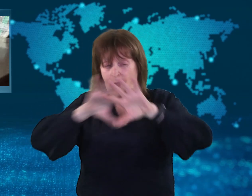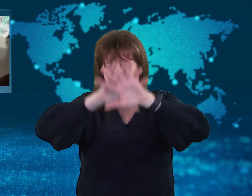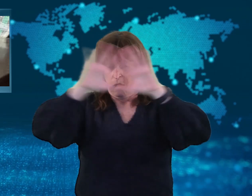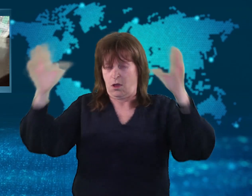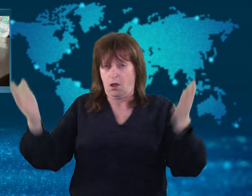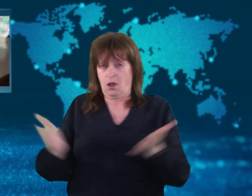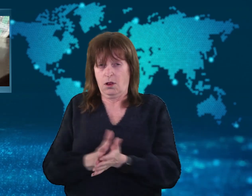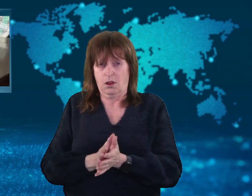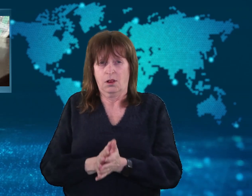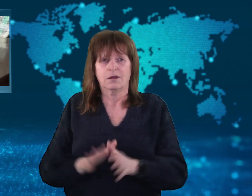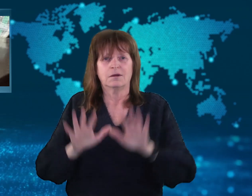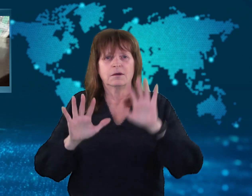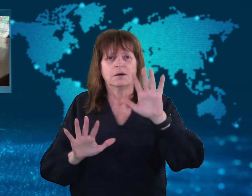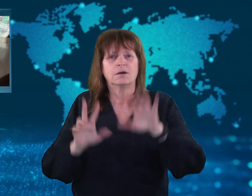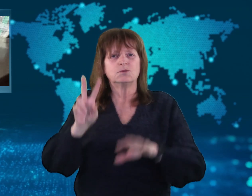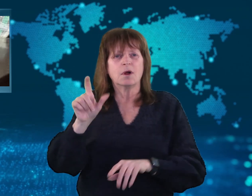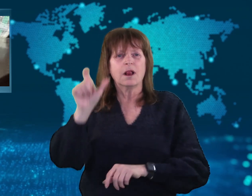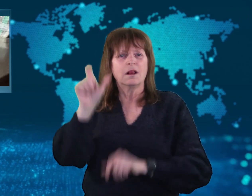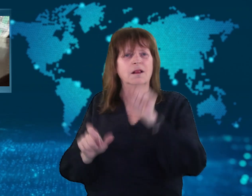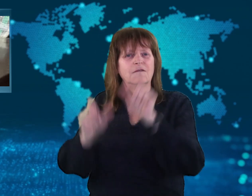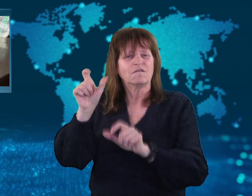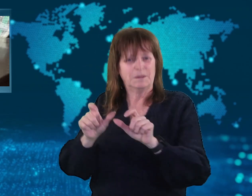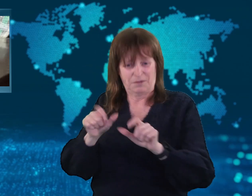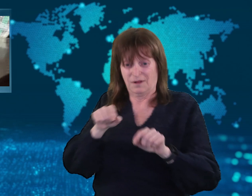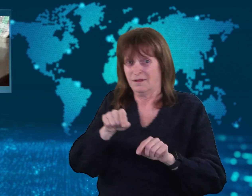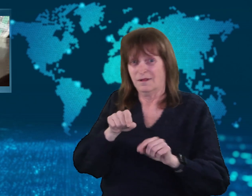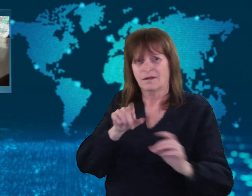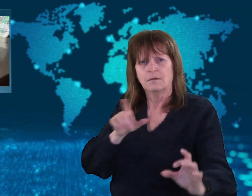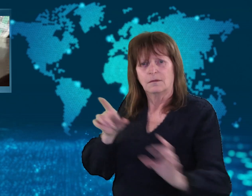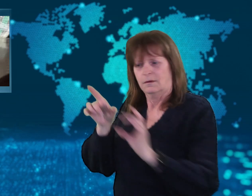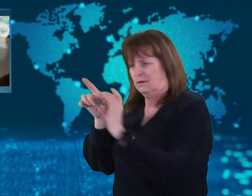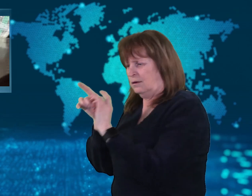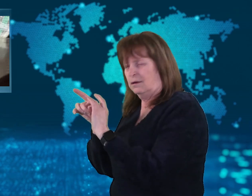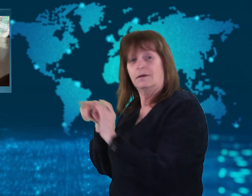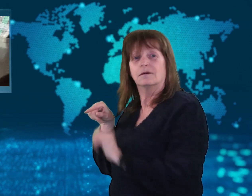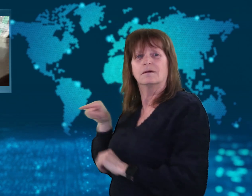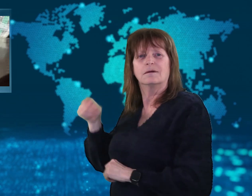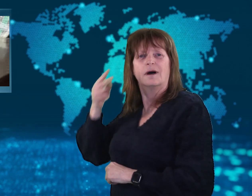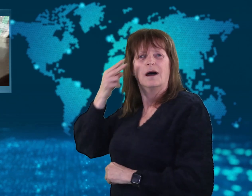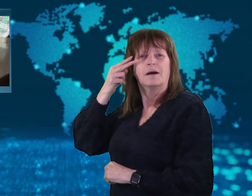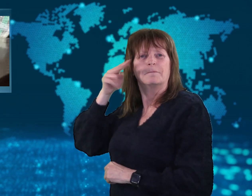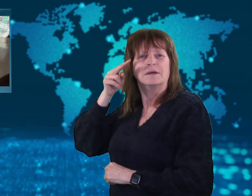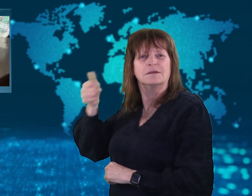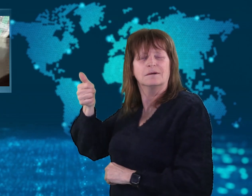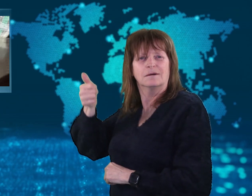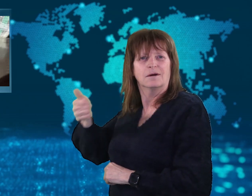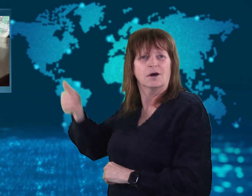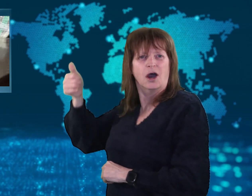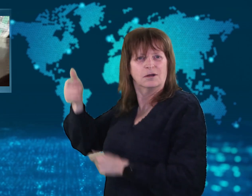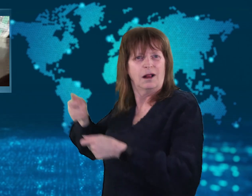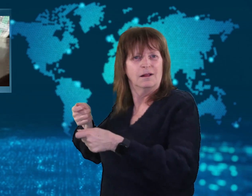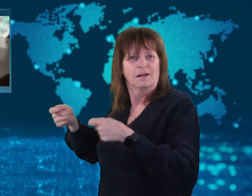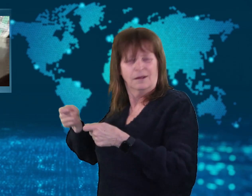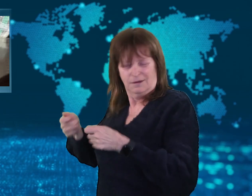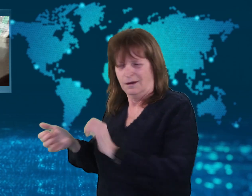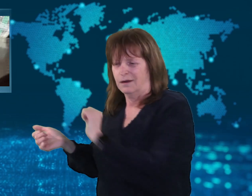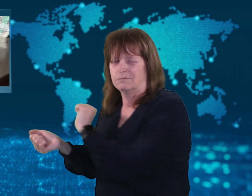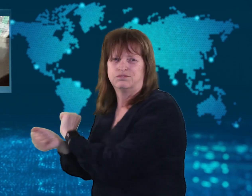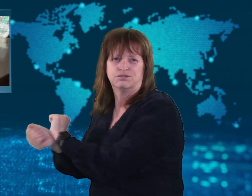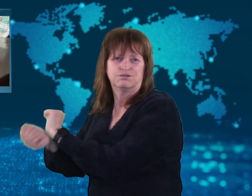In all, twelve suspects linked to the Mexican drug cartel were arrested.